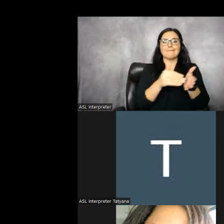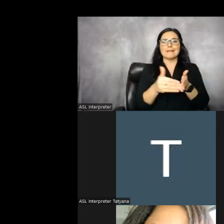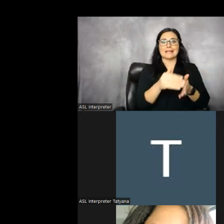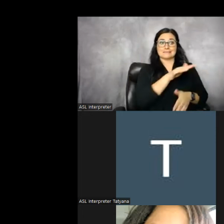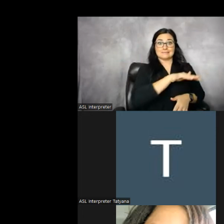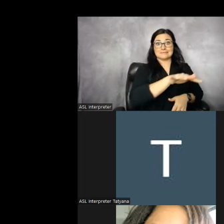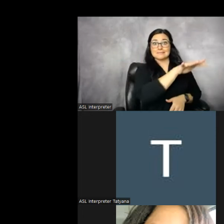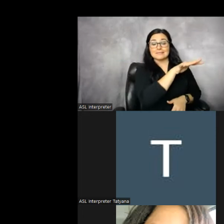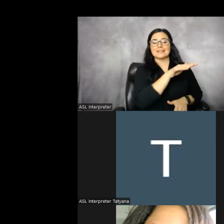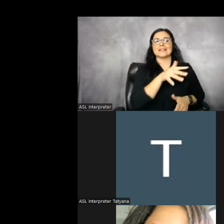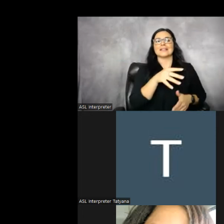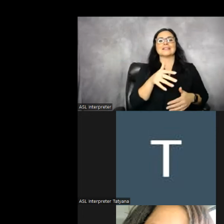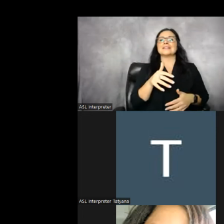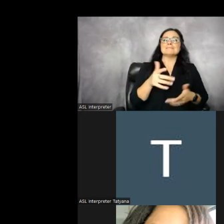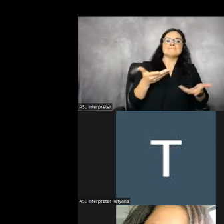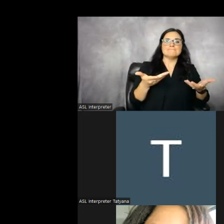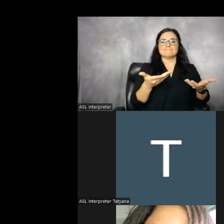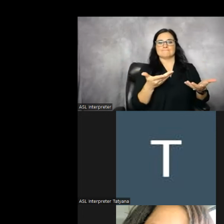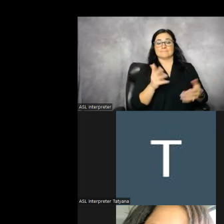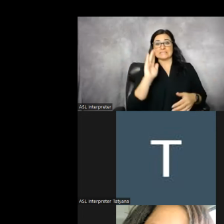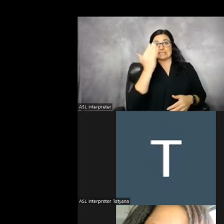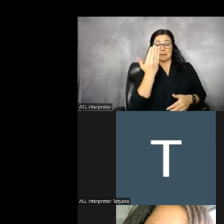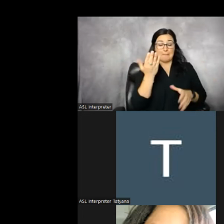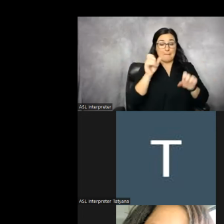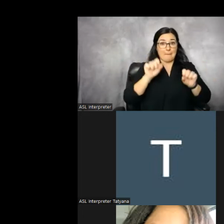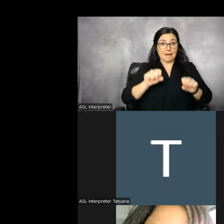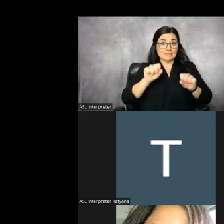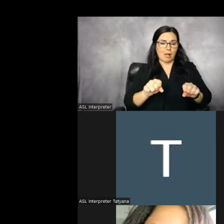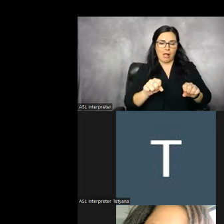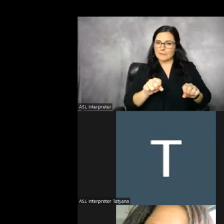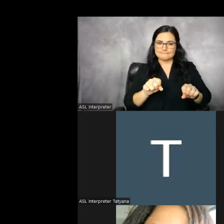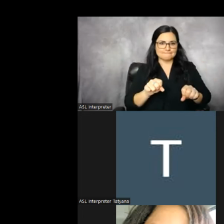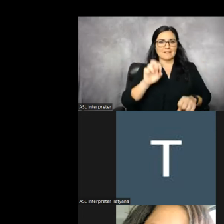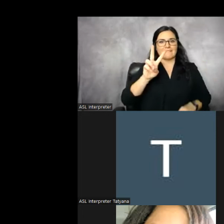around these what want to be unicorns, which are basically VPATs that say